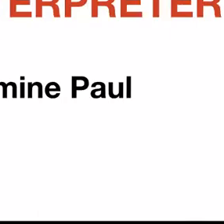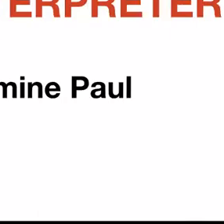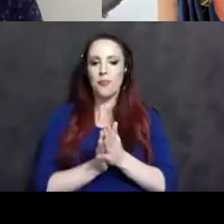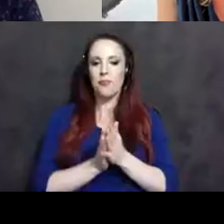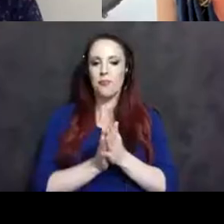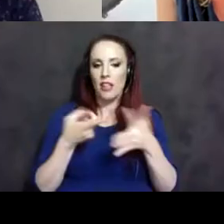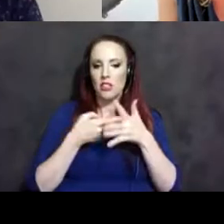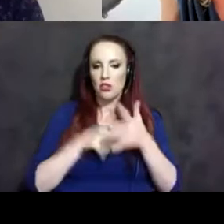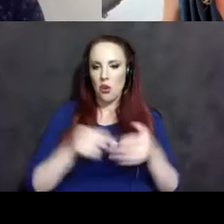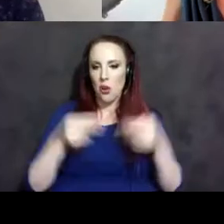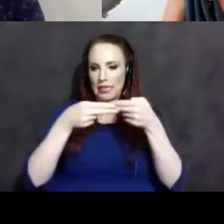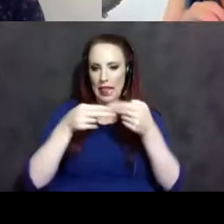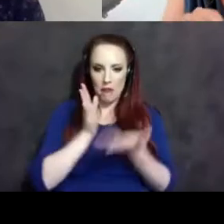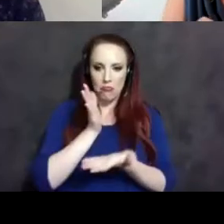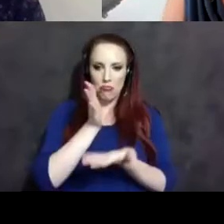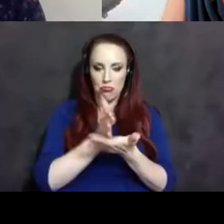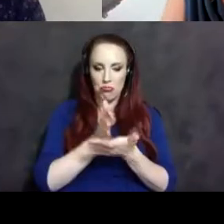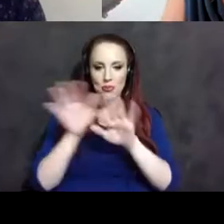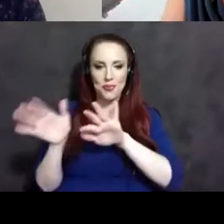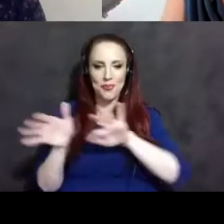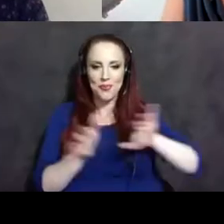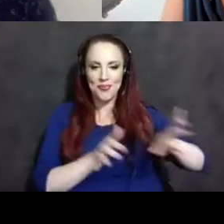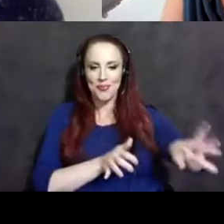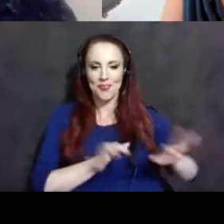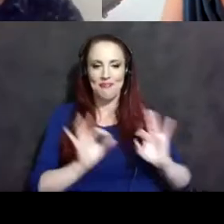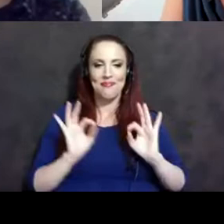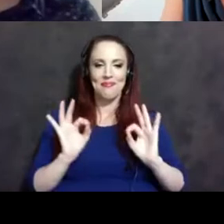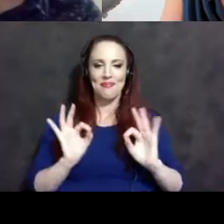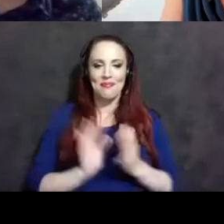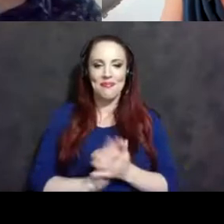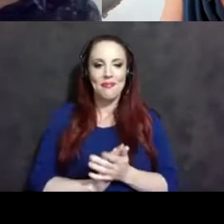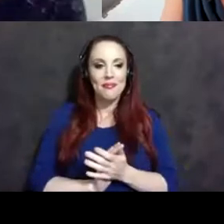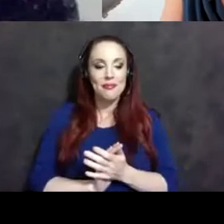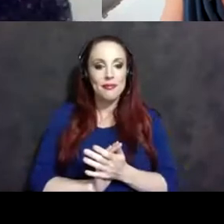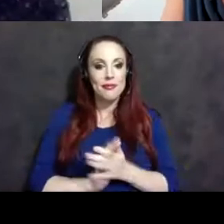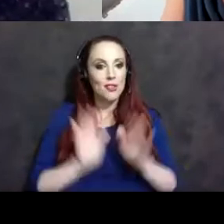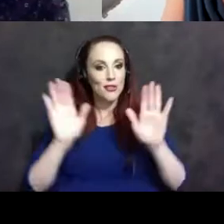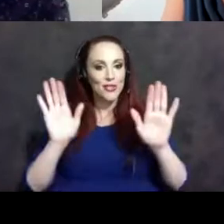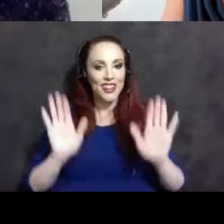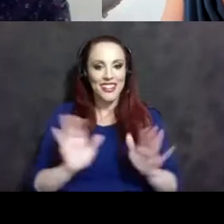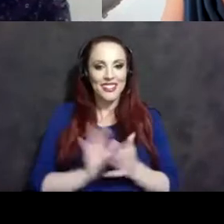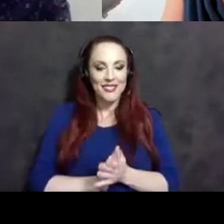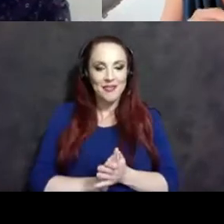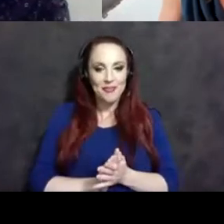take down the slides. Awesome. Great.